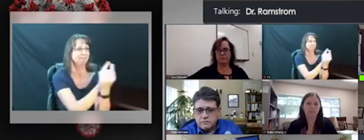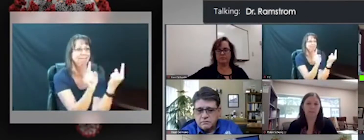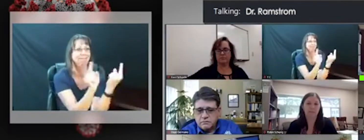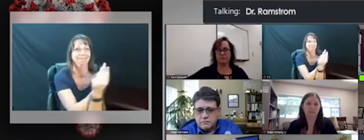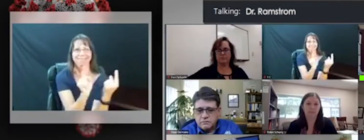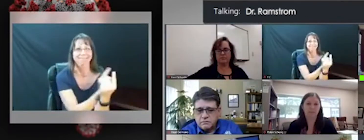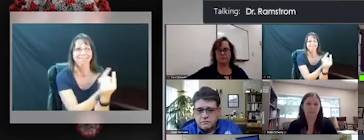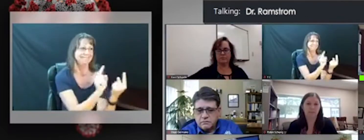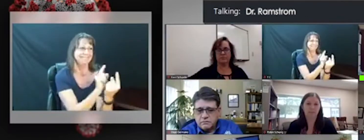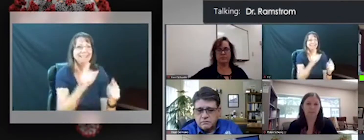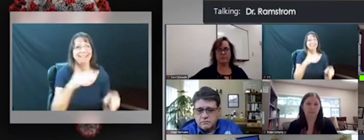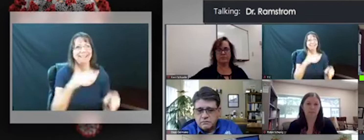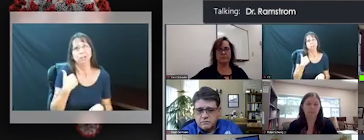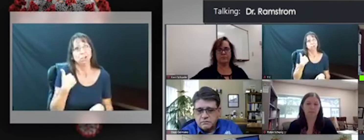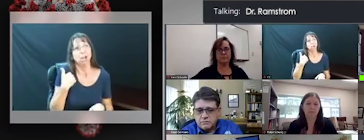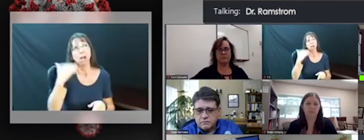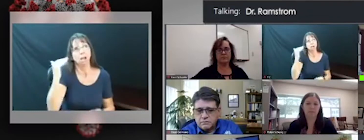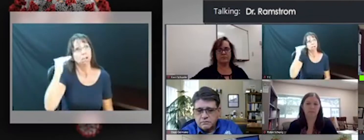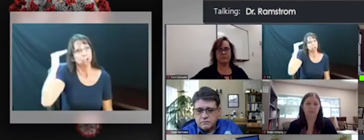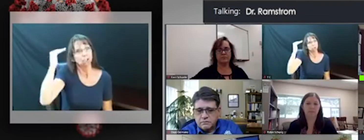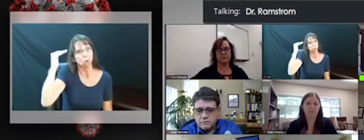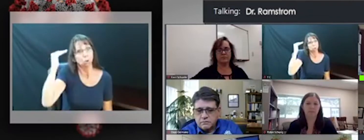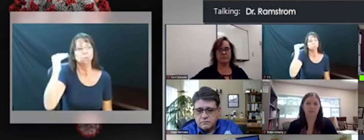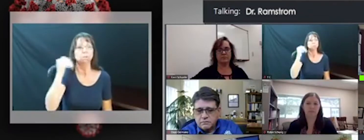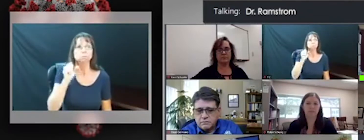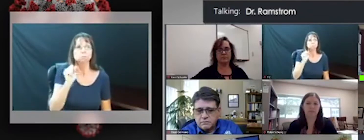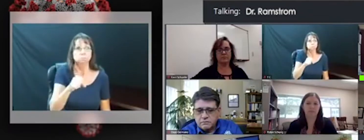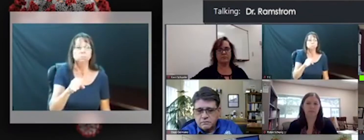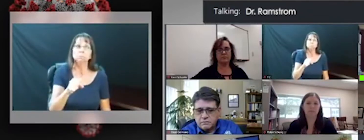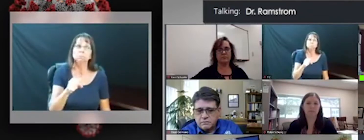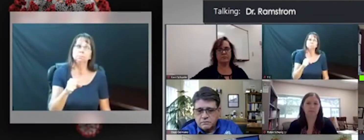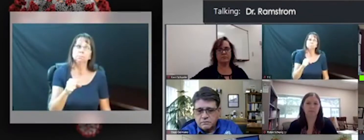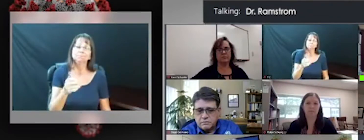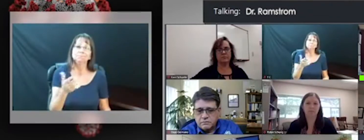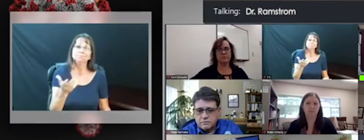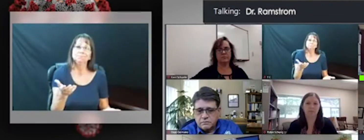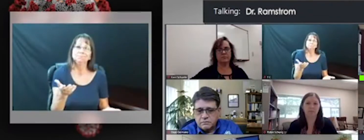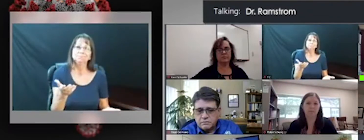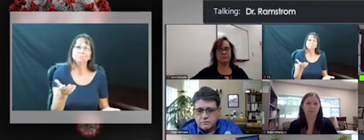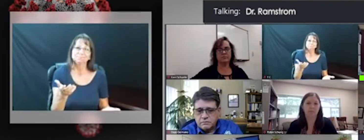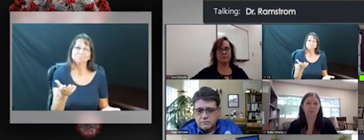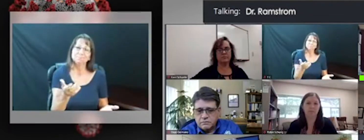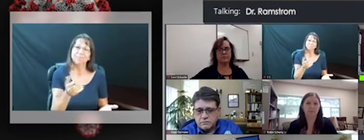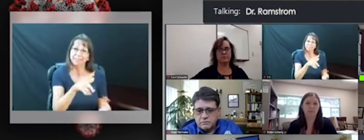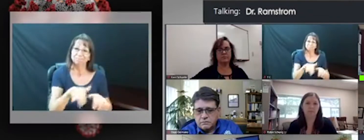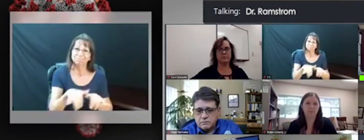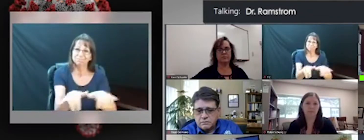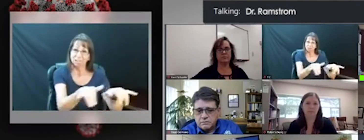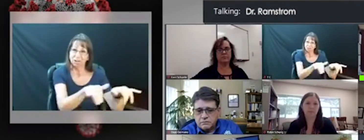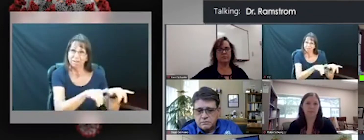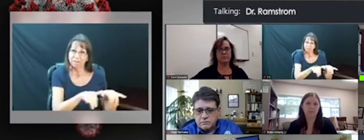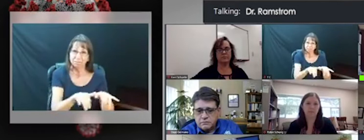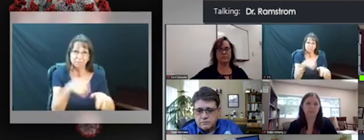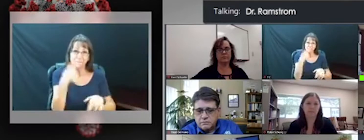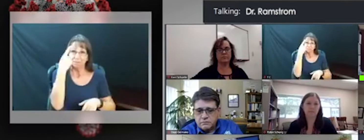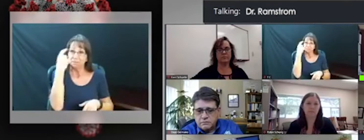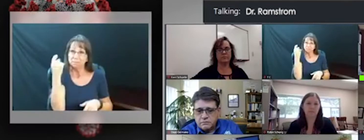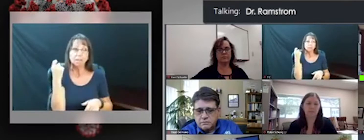they are adults, but it's not unusual in those settings to have individuals who want